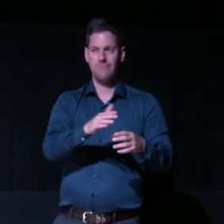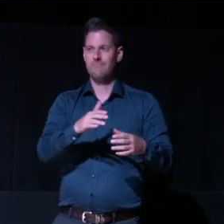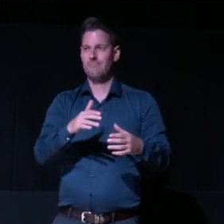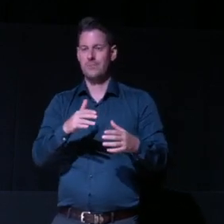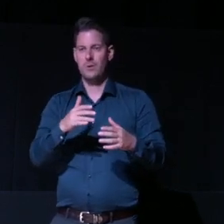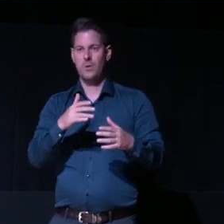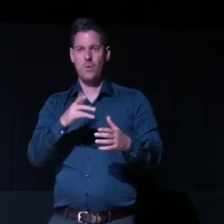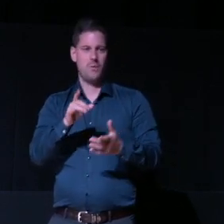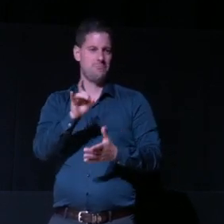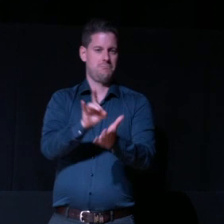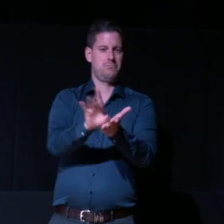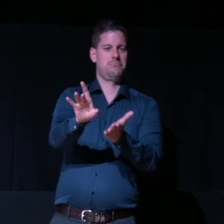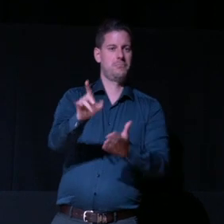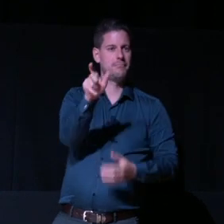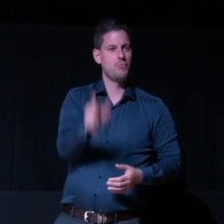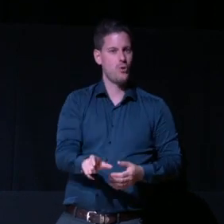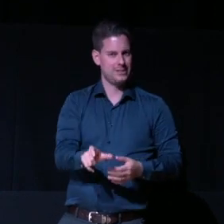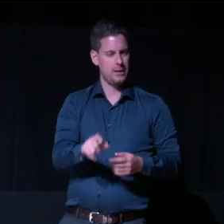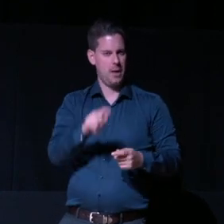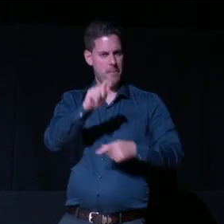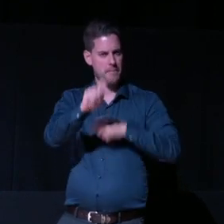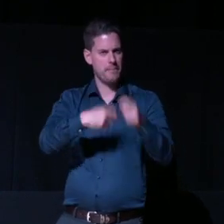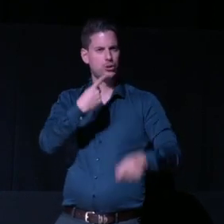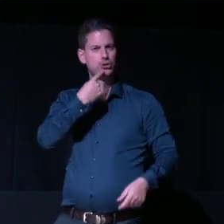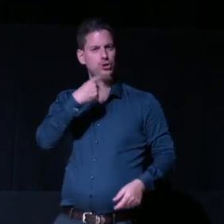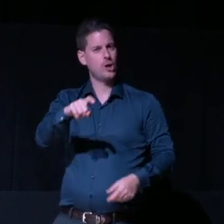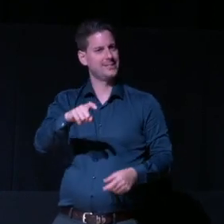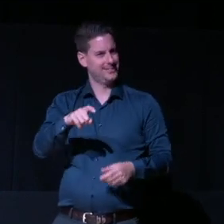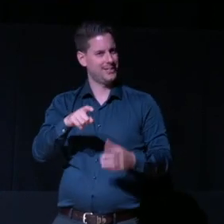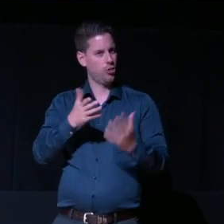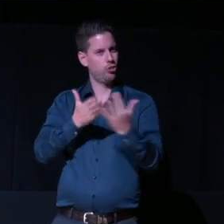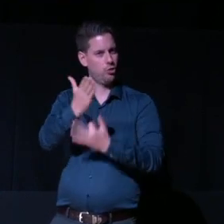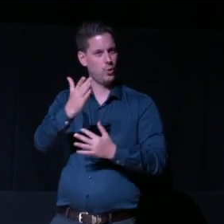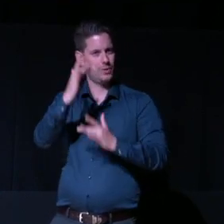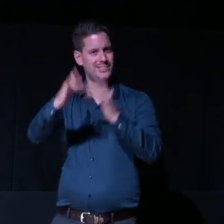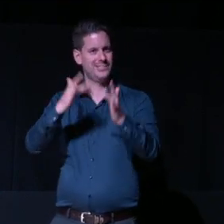but it really gets toxic once Twitter takes on, right? I think so. I mean how